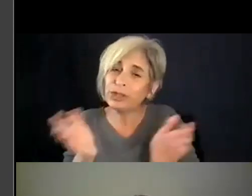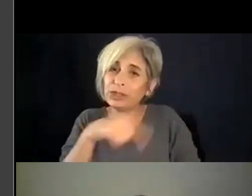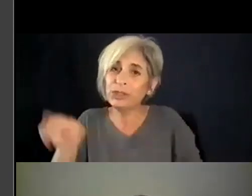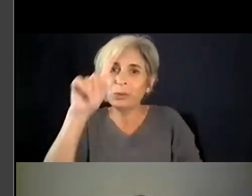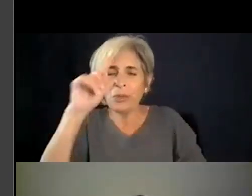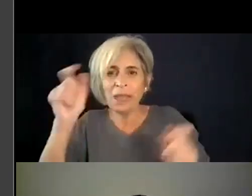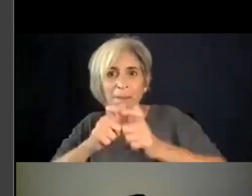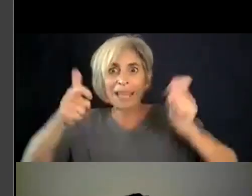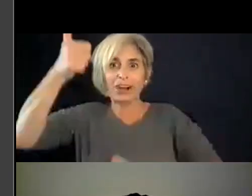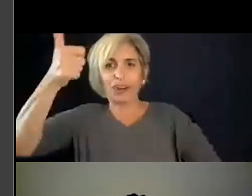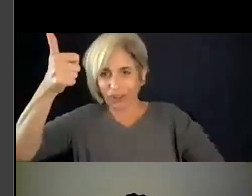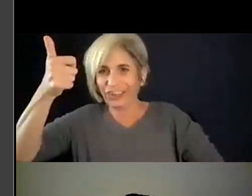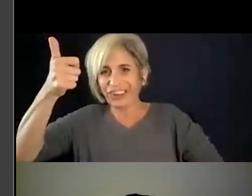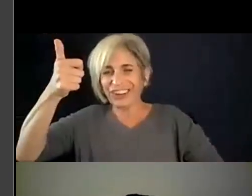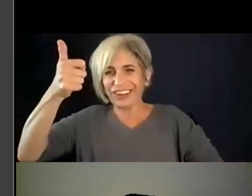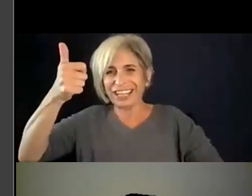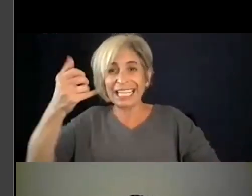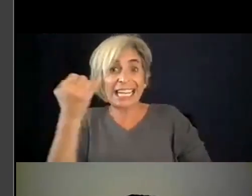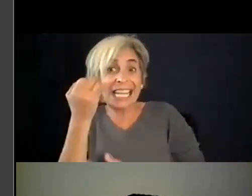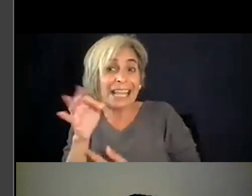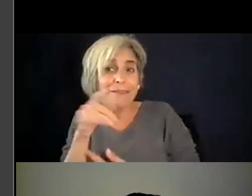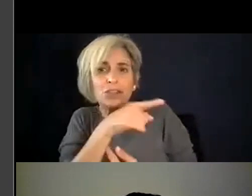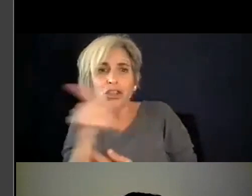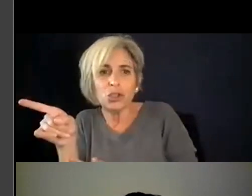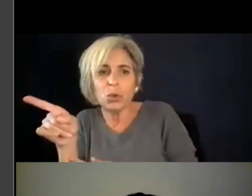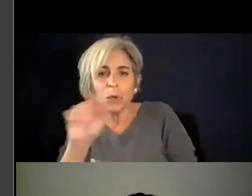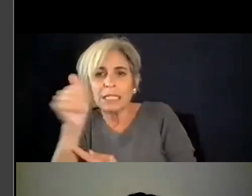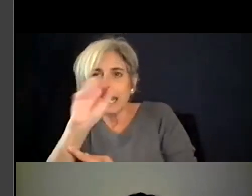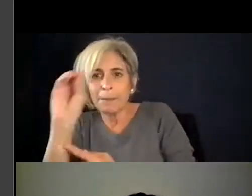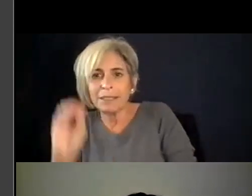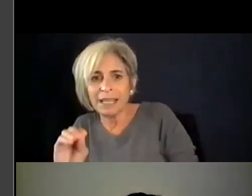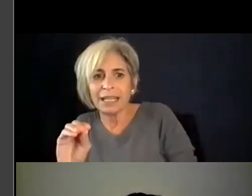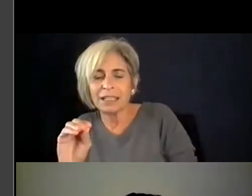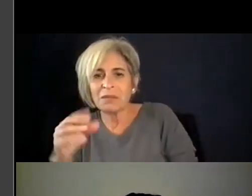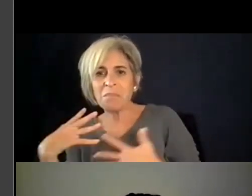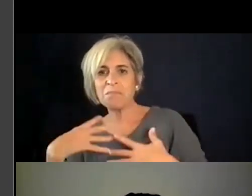What if you were 10 percent bolder?